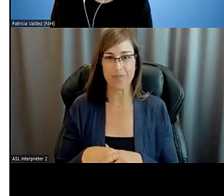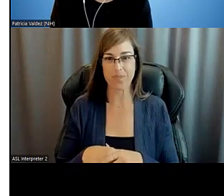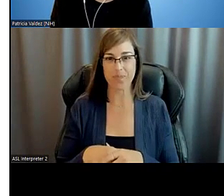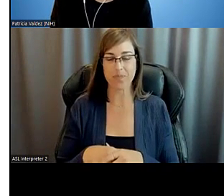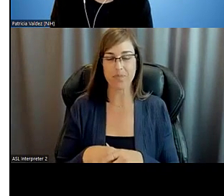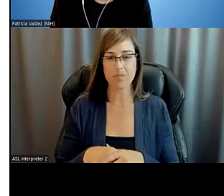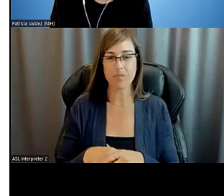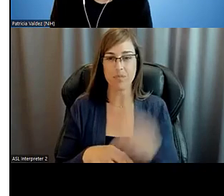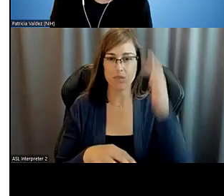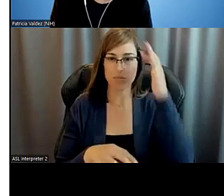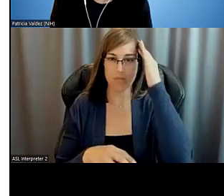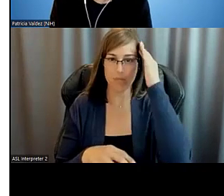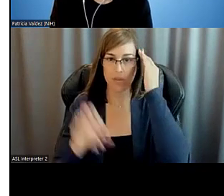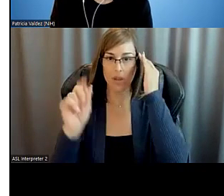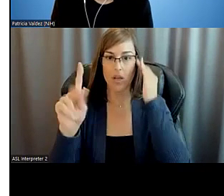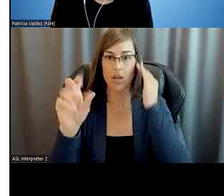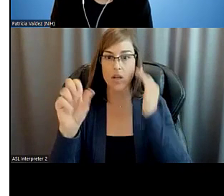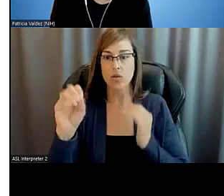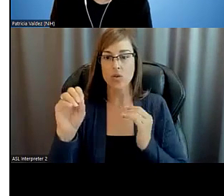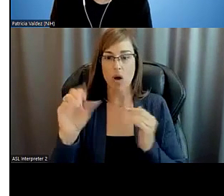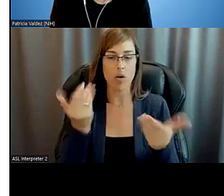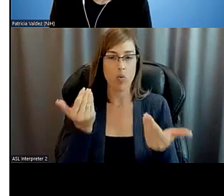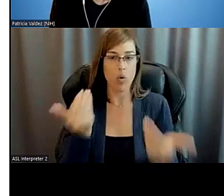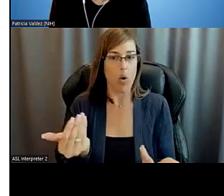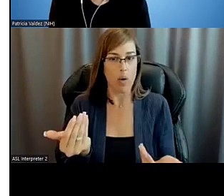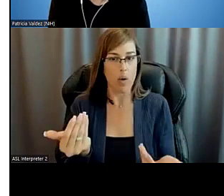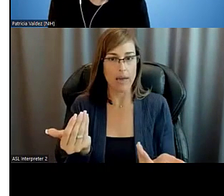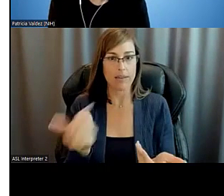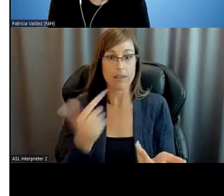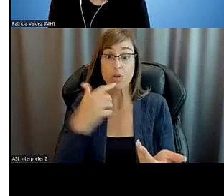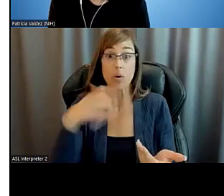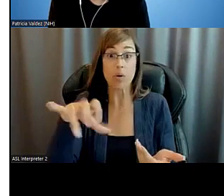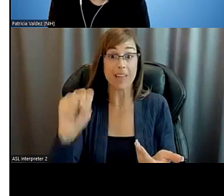Dr. Patricia Valdez: Okay. So I'll go ahead ..So yeah, so the answer is yes.